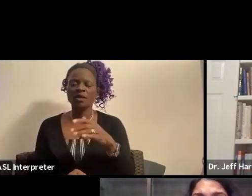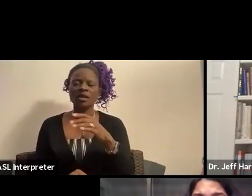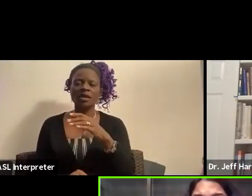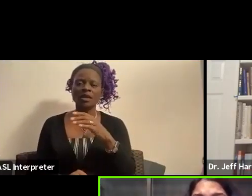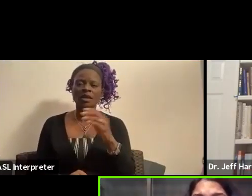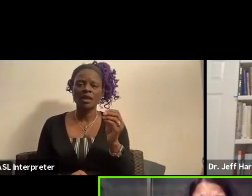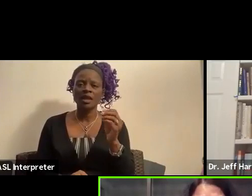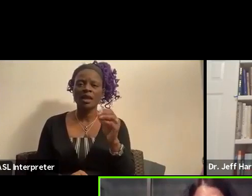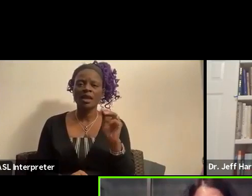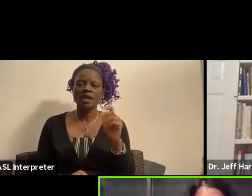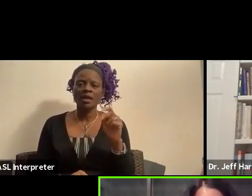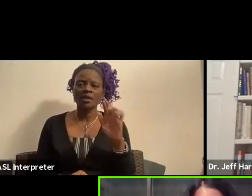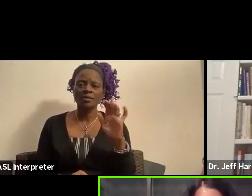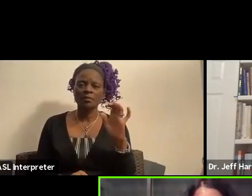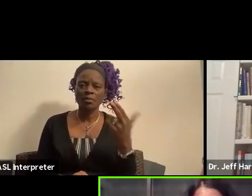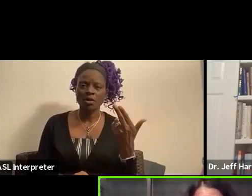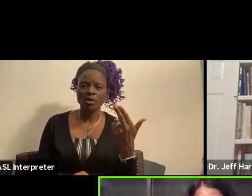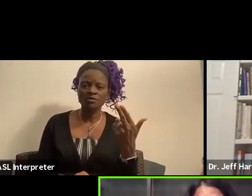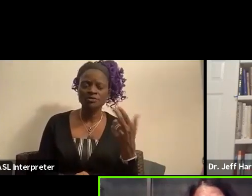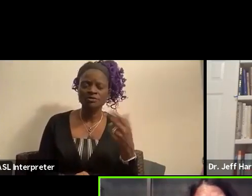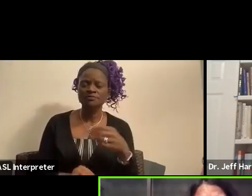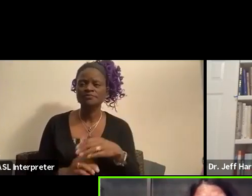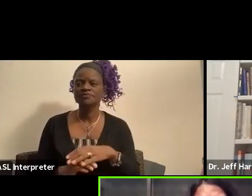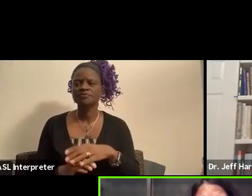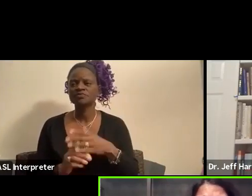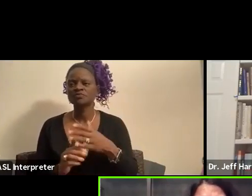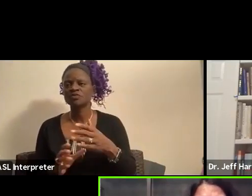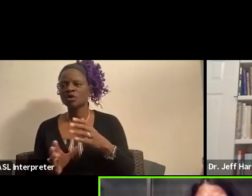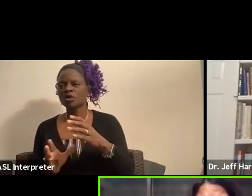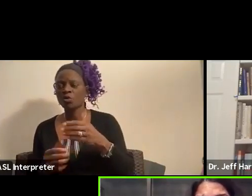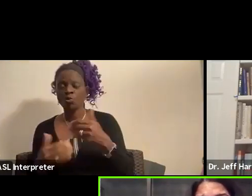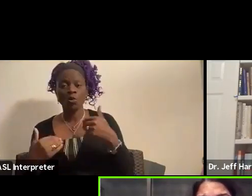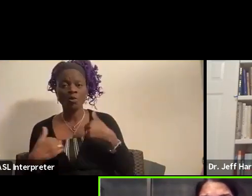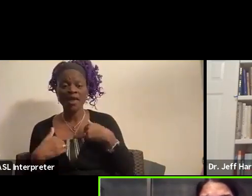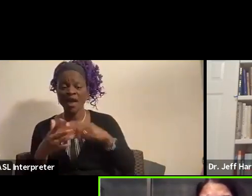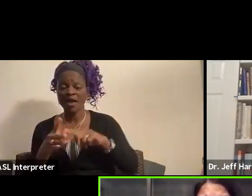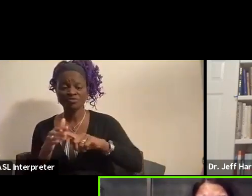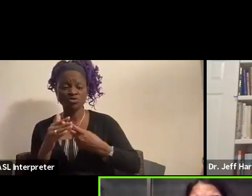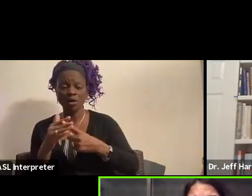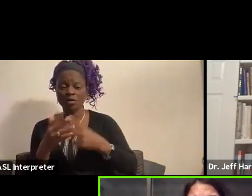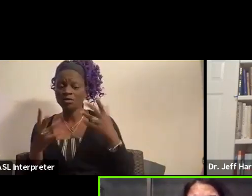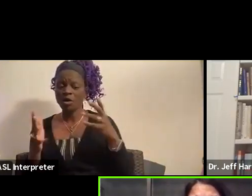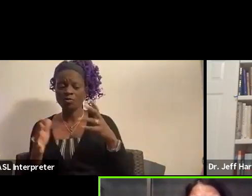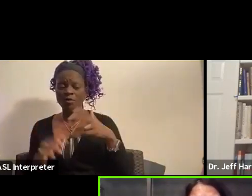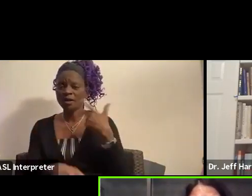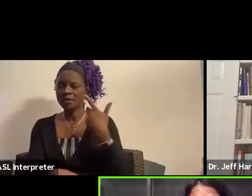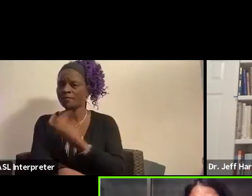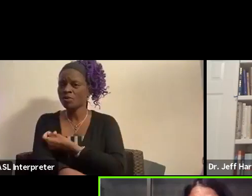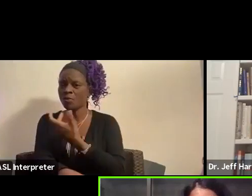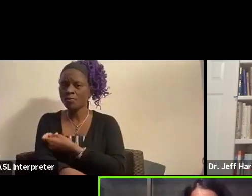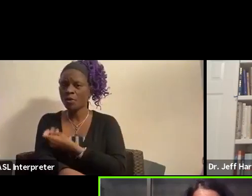Well, we've certainly started with the senior group already, so it's not a linear process.